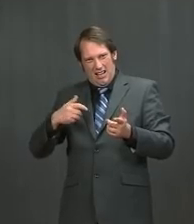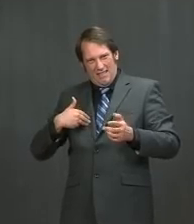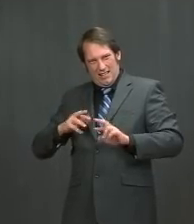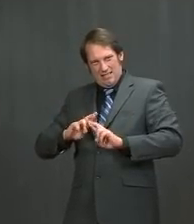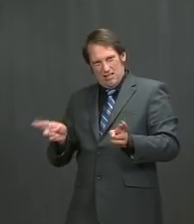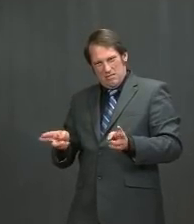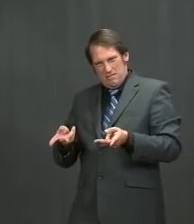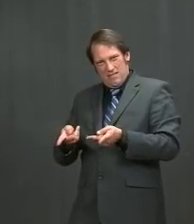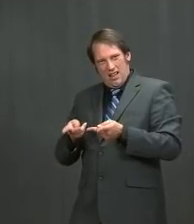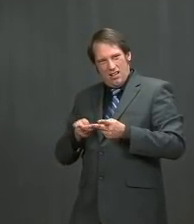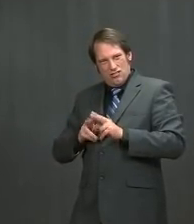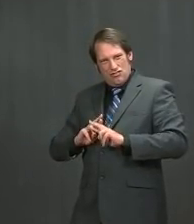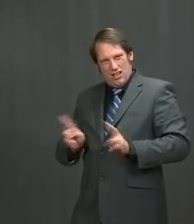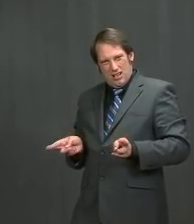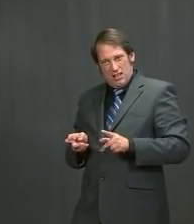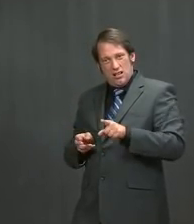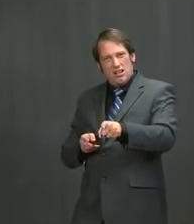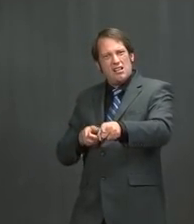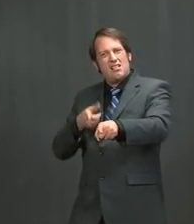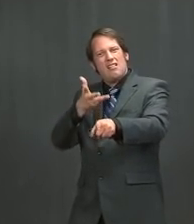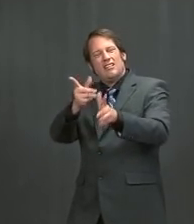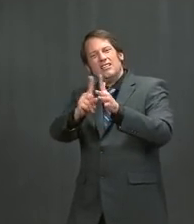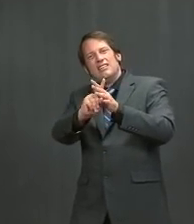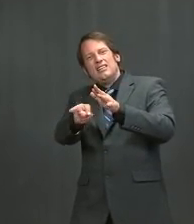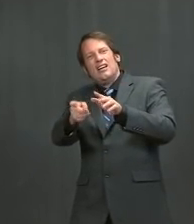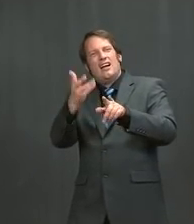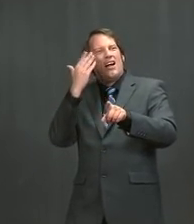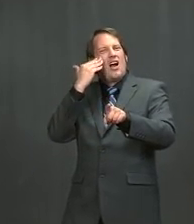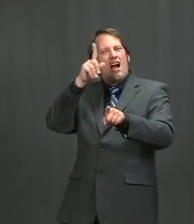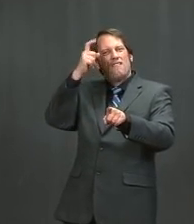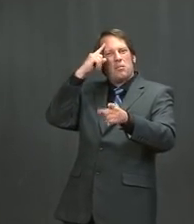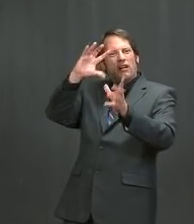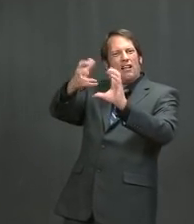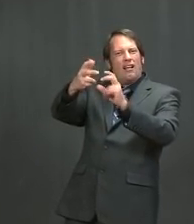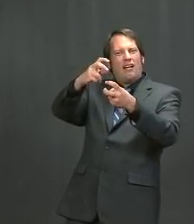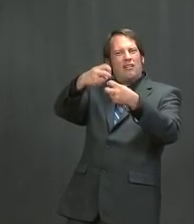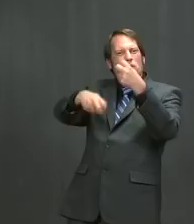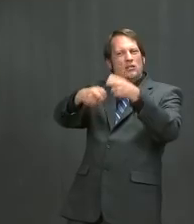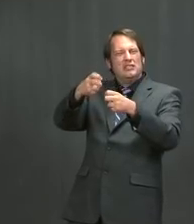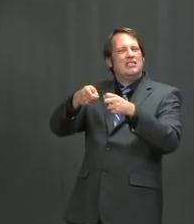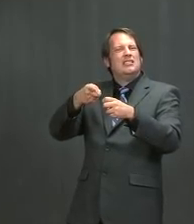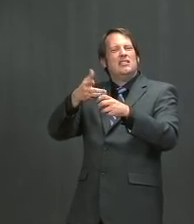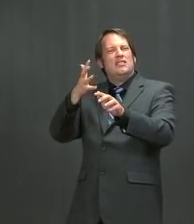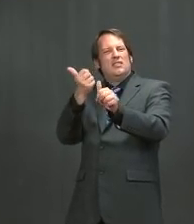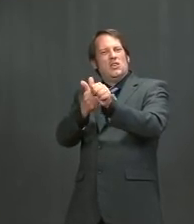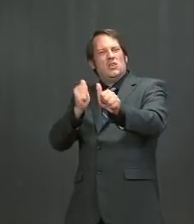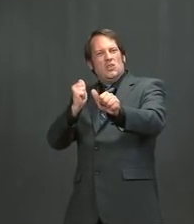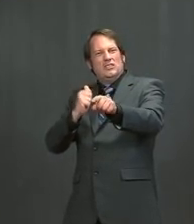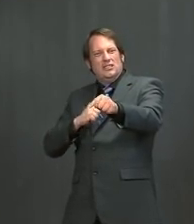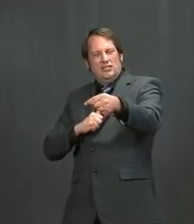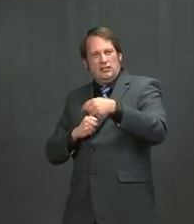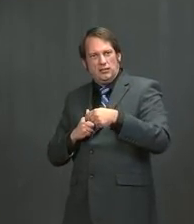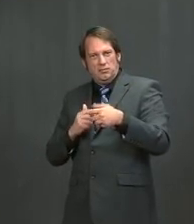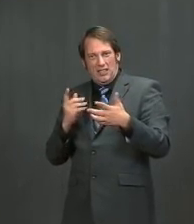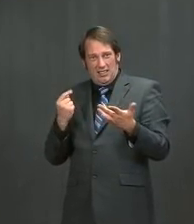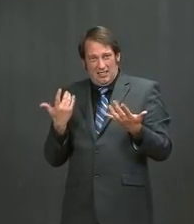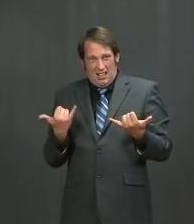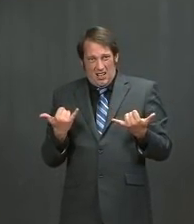we will continue to go through cycle after cycle. Some of these programs -- and, obviously, the funding was not advanced during the last administration,